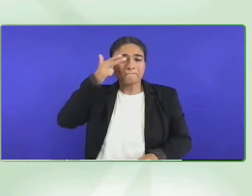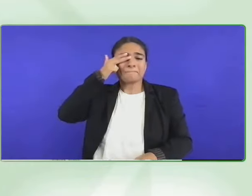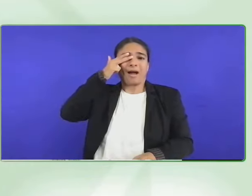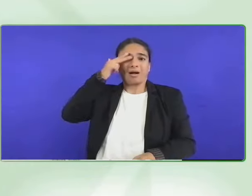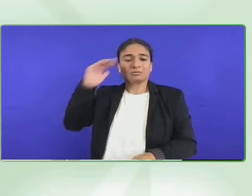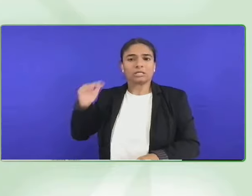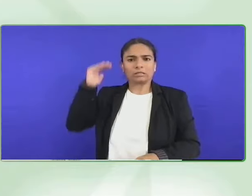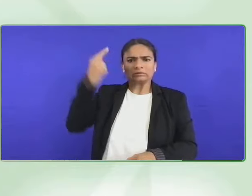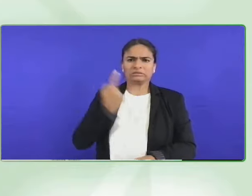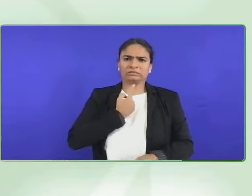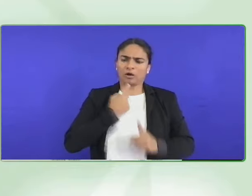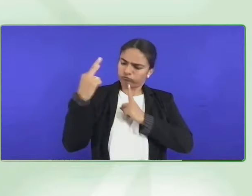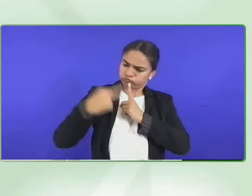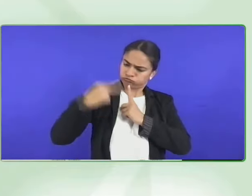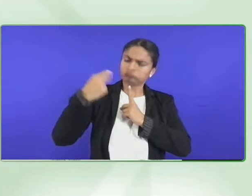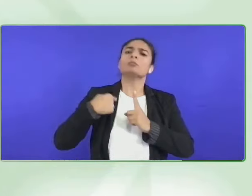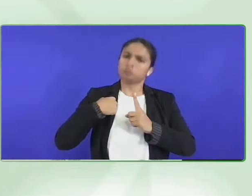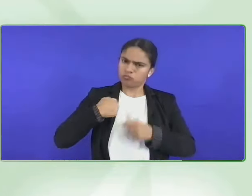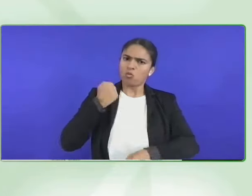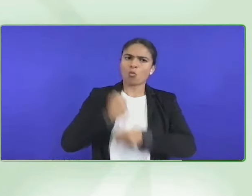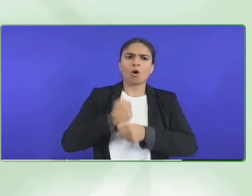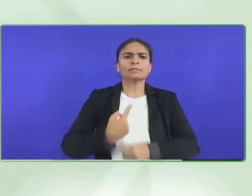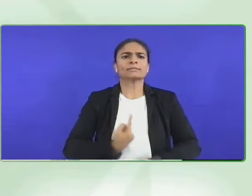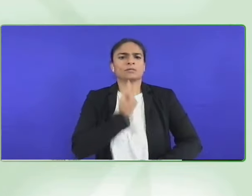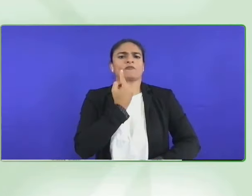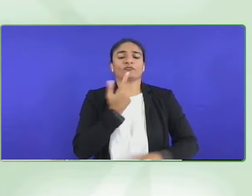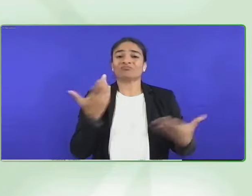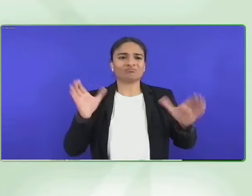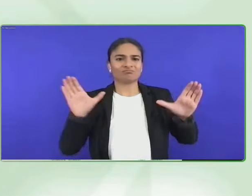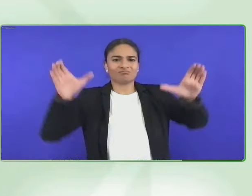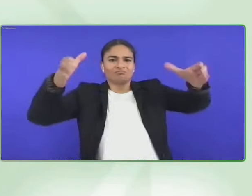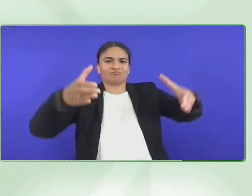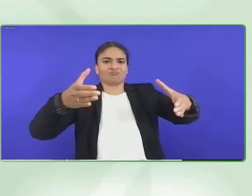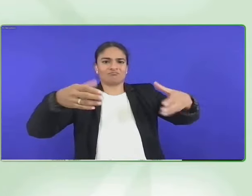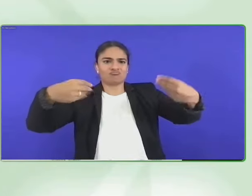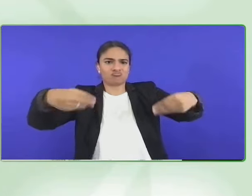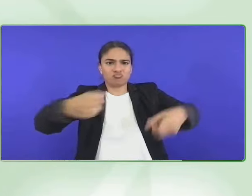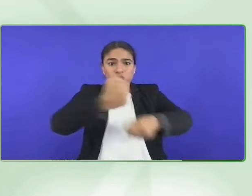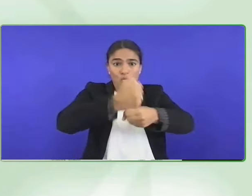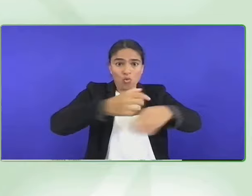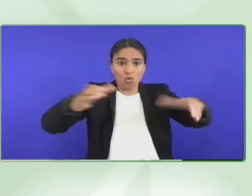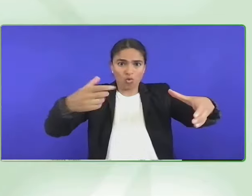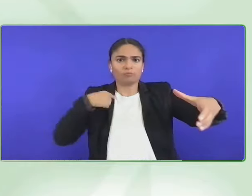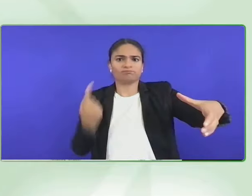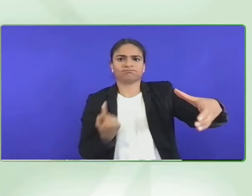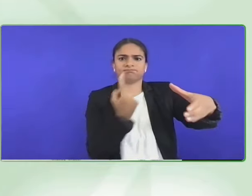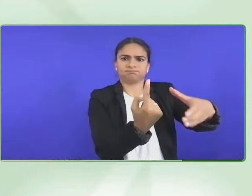that they were exceptions rather than the rules.